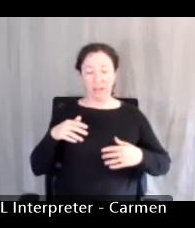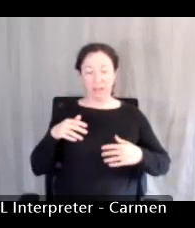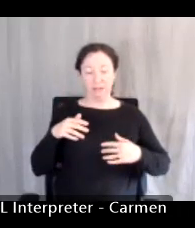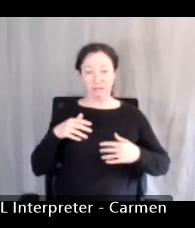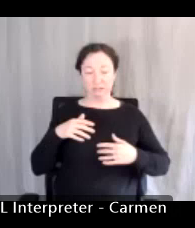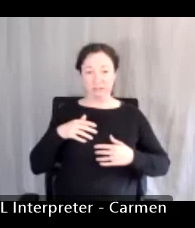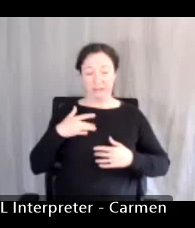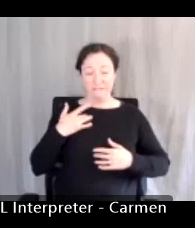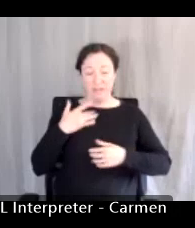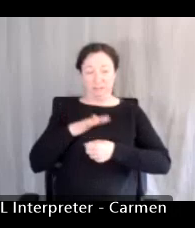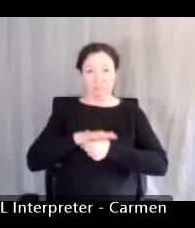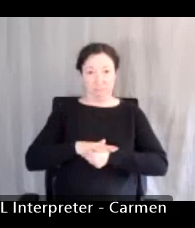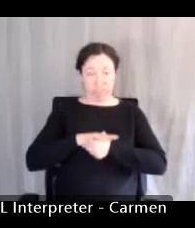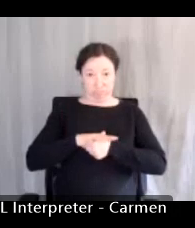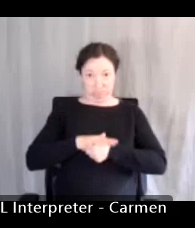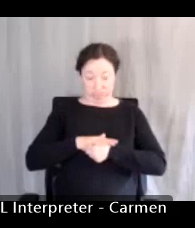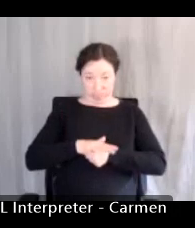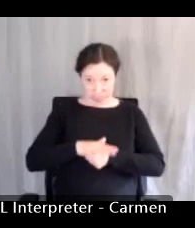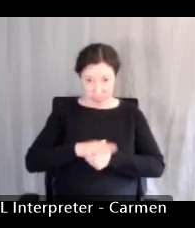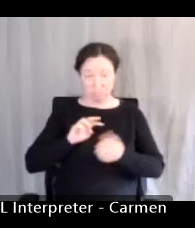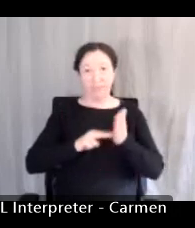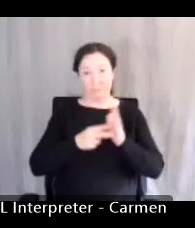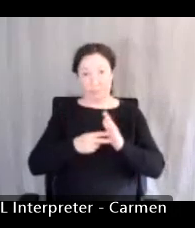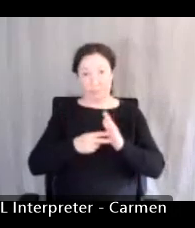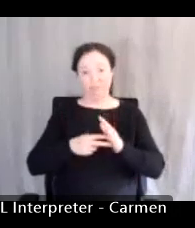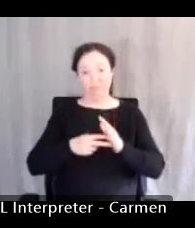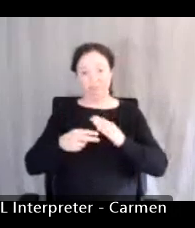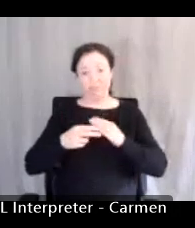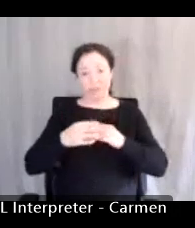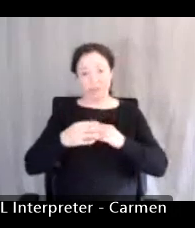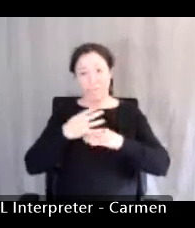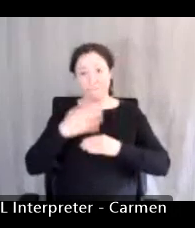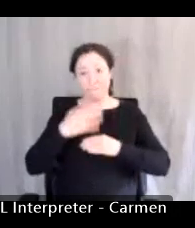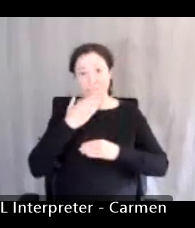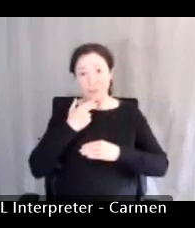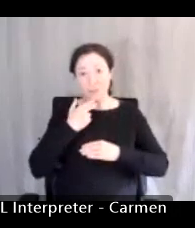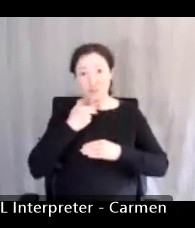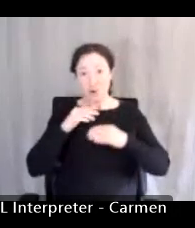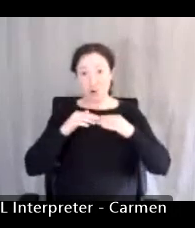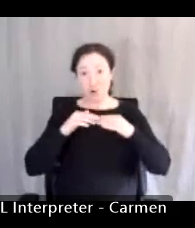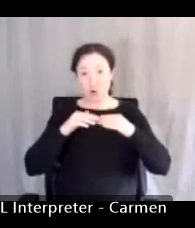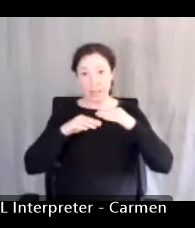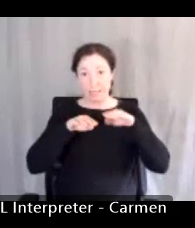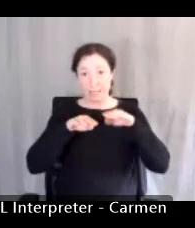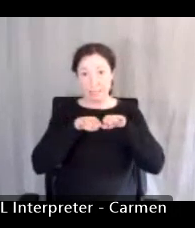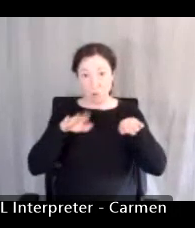the more bouncy your blood sugar's gonna be. So we'll talk about that. You said you had another question. There was another one about